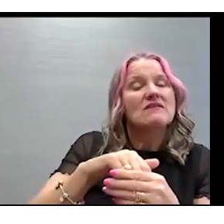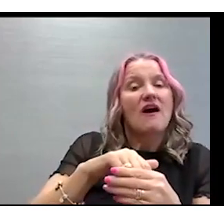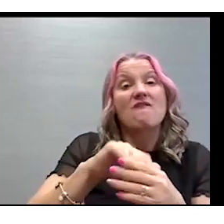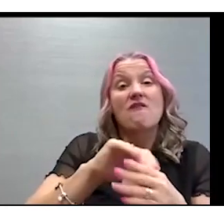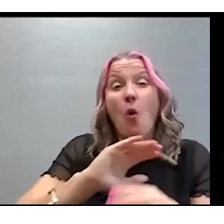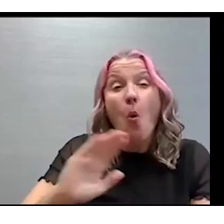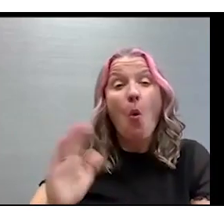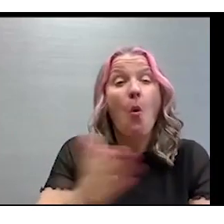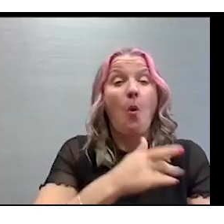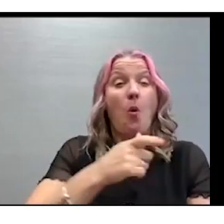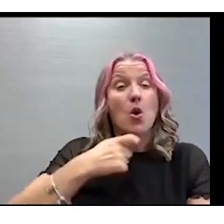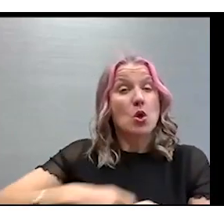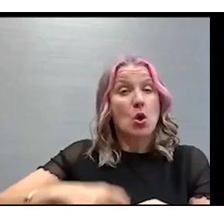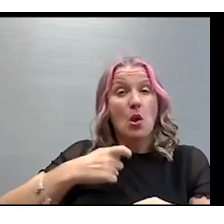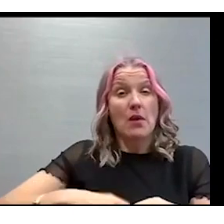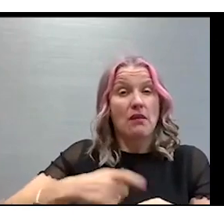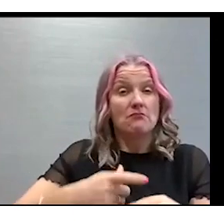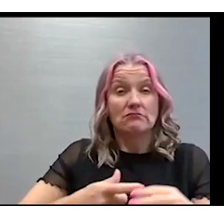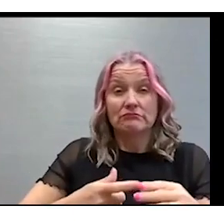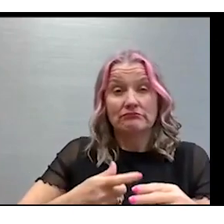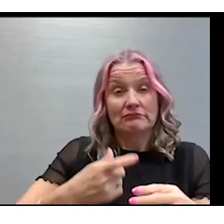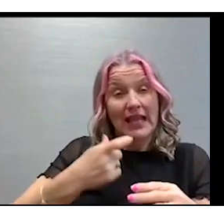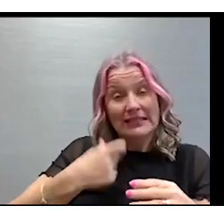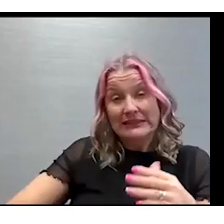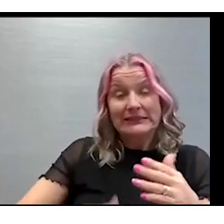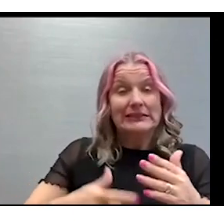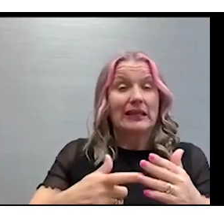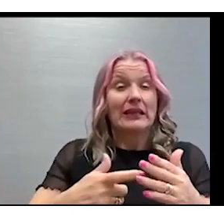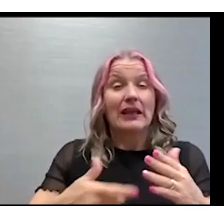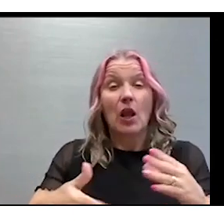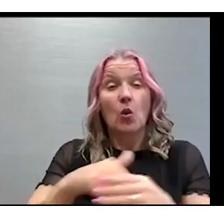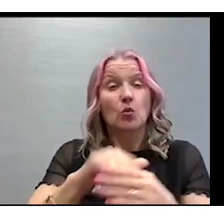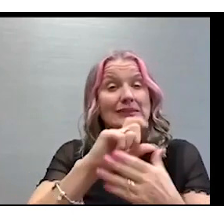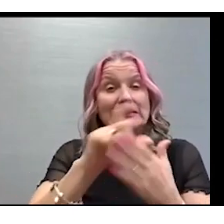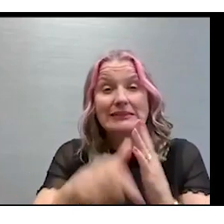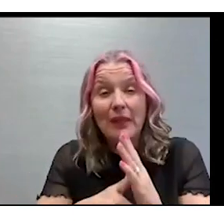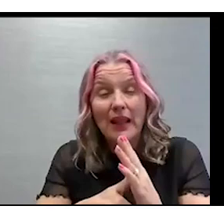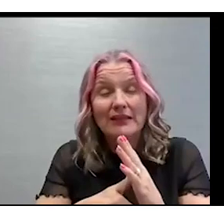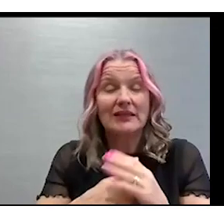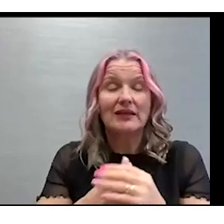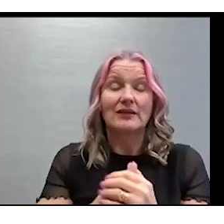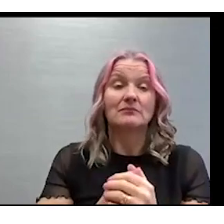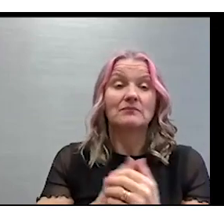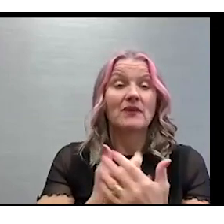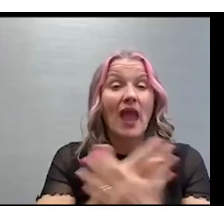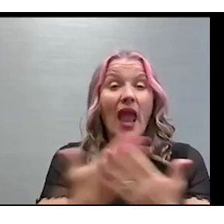human identity, including disability. And as I said, if you have questions,